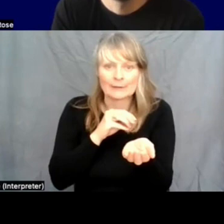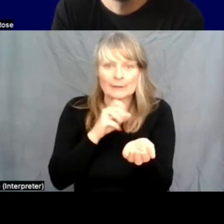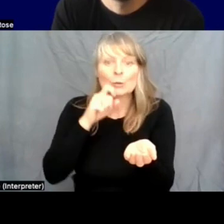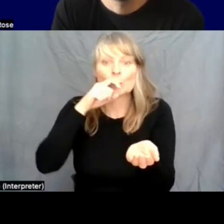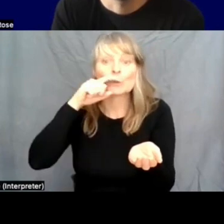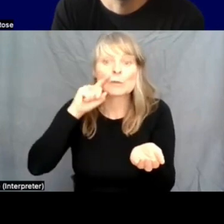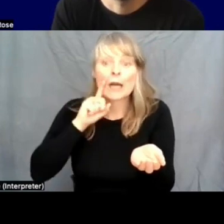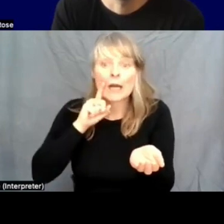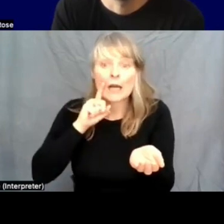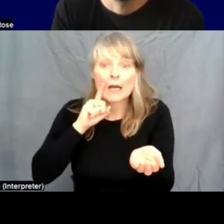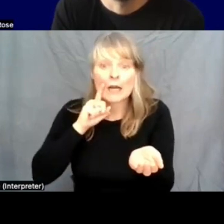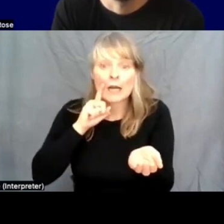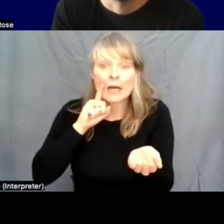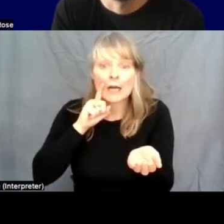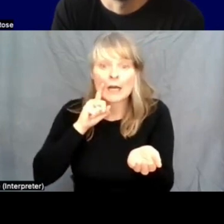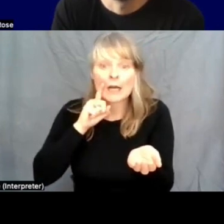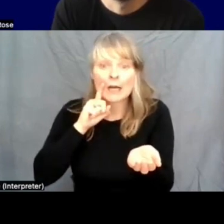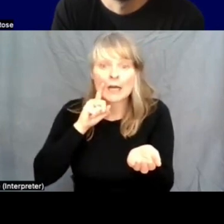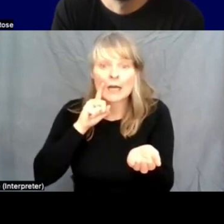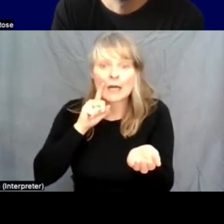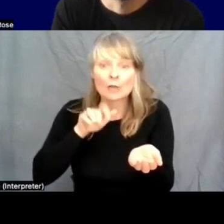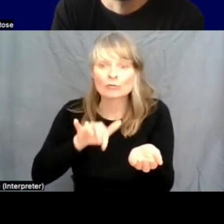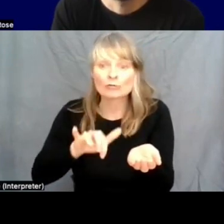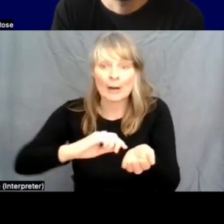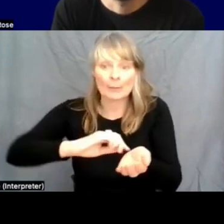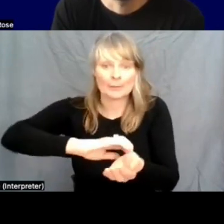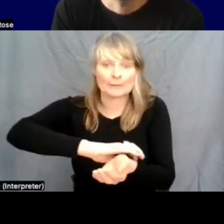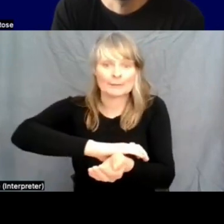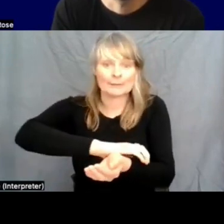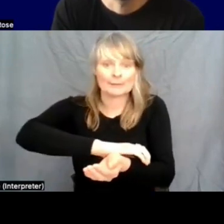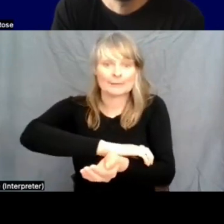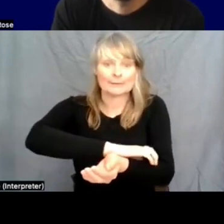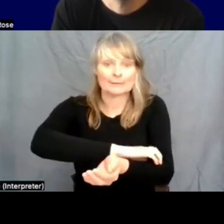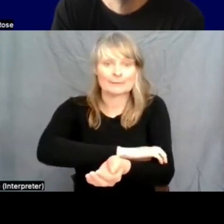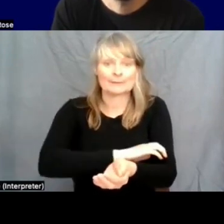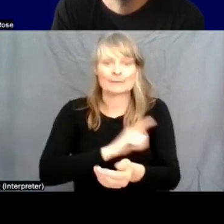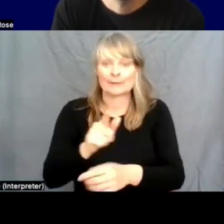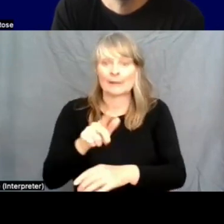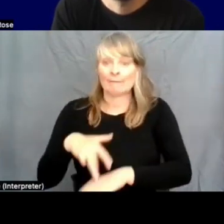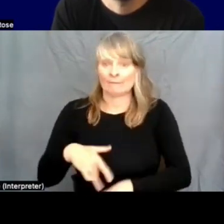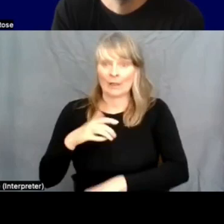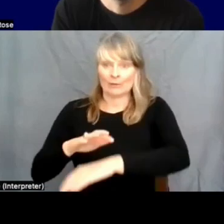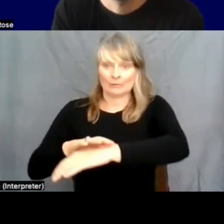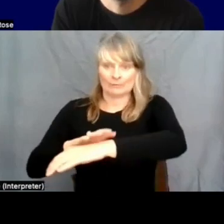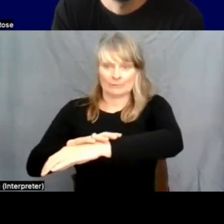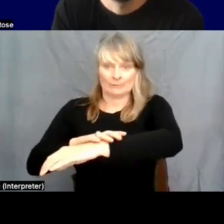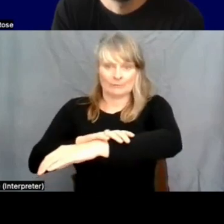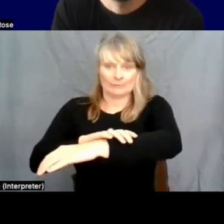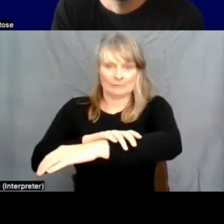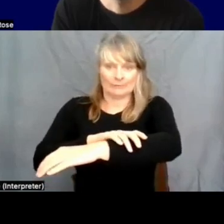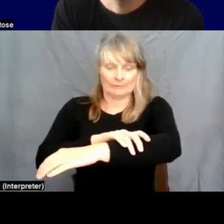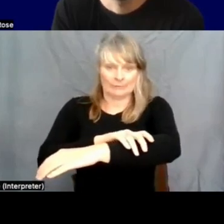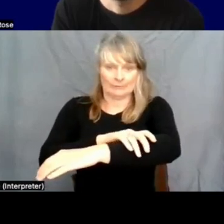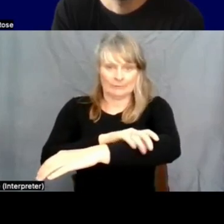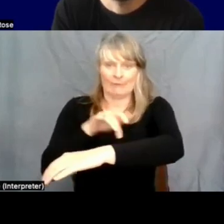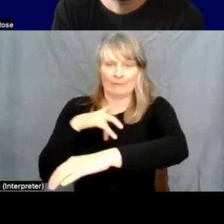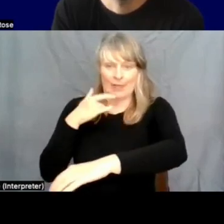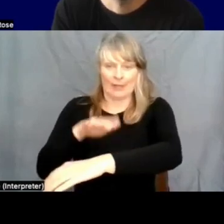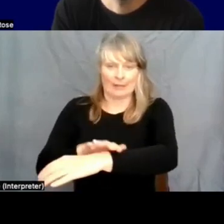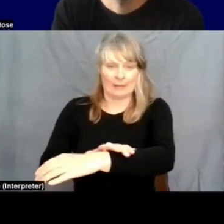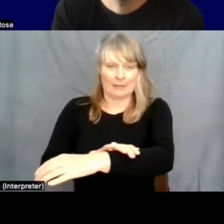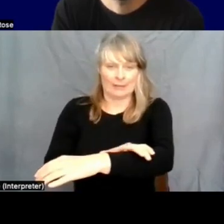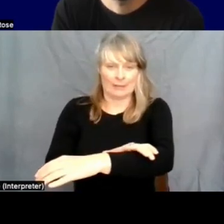And the crab is going to run up my arm. Up it goes, and she's feeling the crab and feeling his arm and her other hand is checking